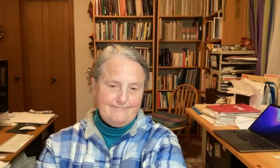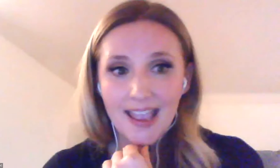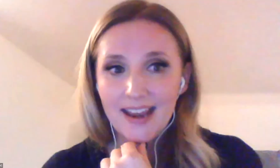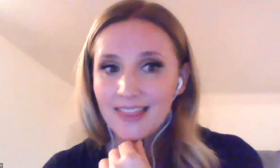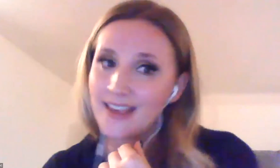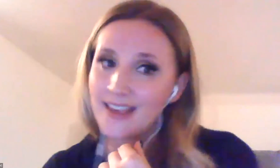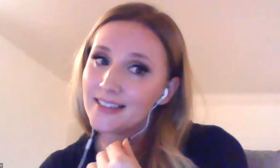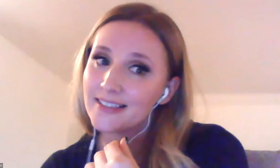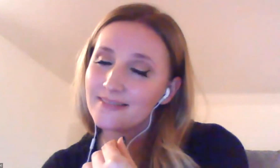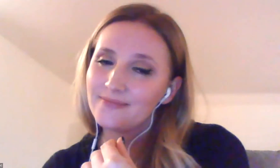Anything else?